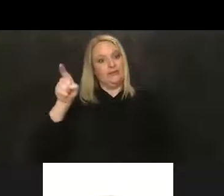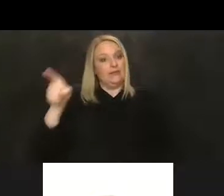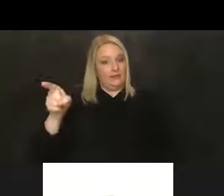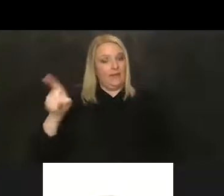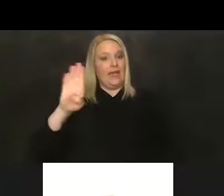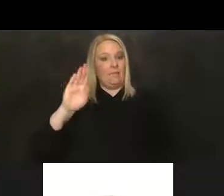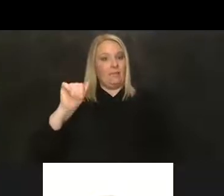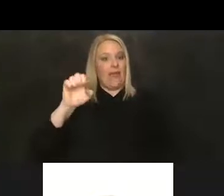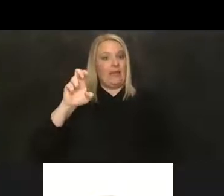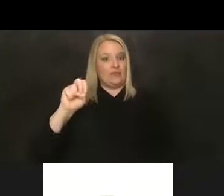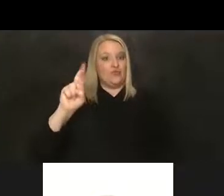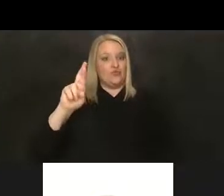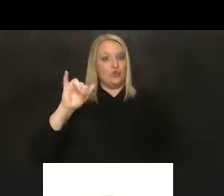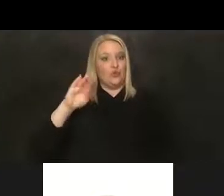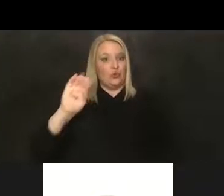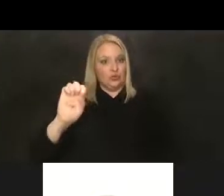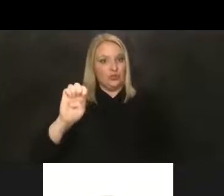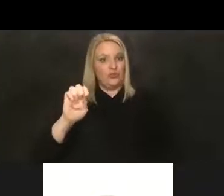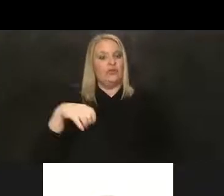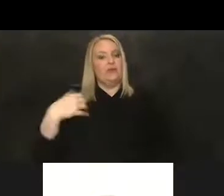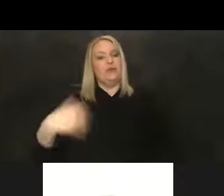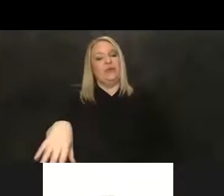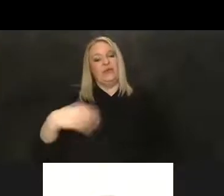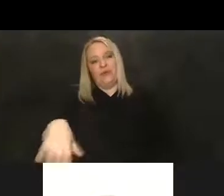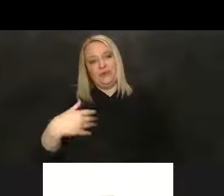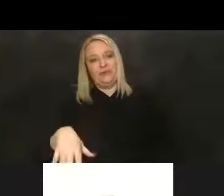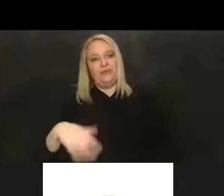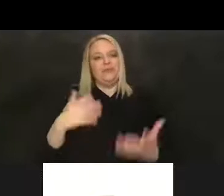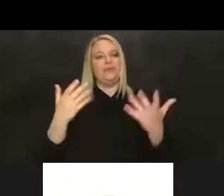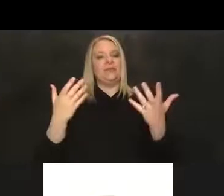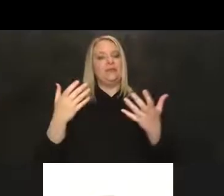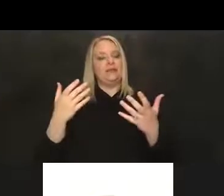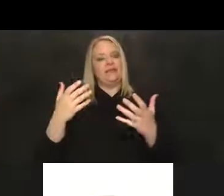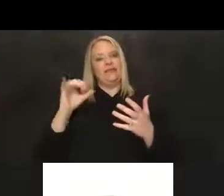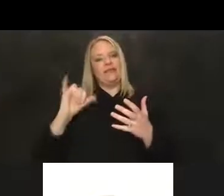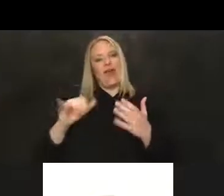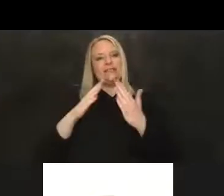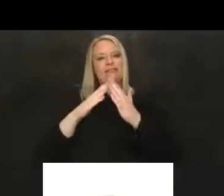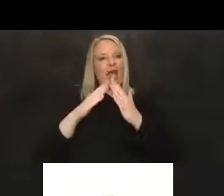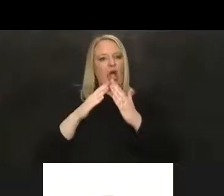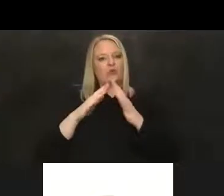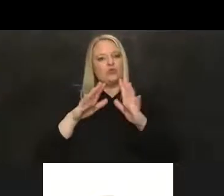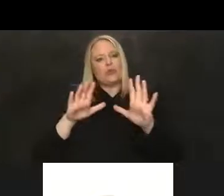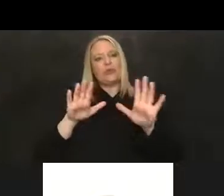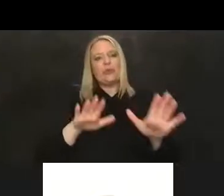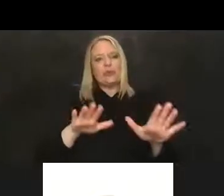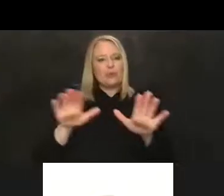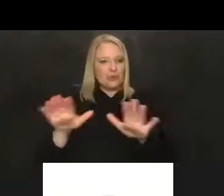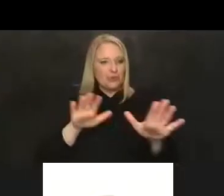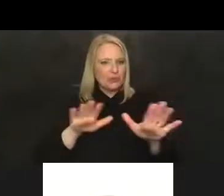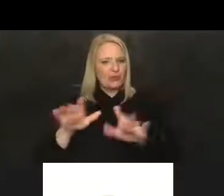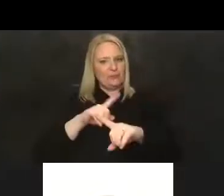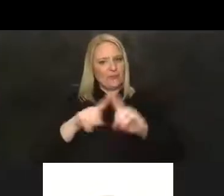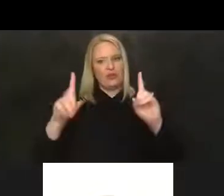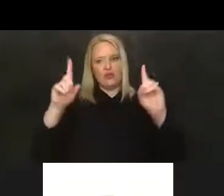so, there's just a sleepy little town and there's just all this kind of crazy stuff that's going on